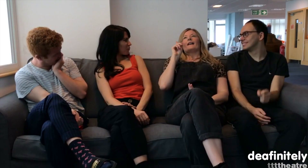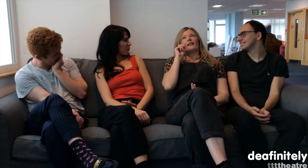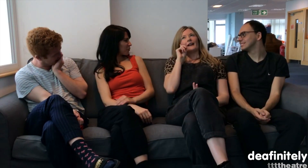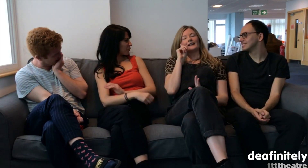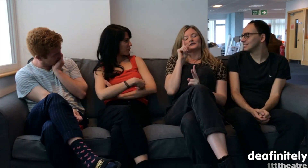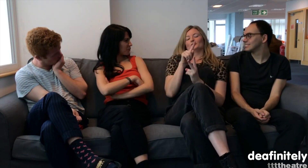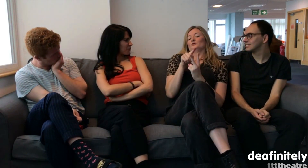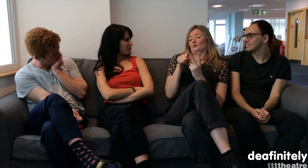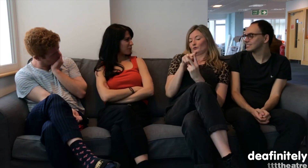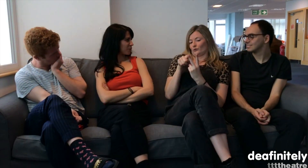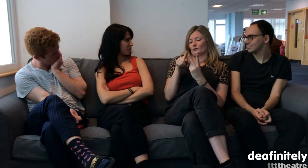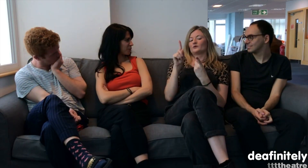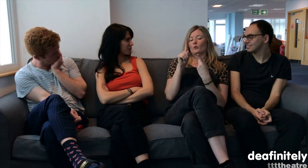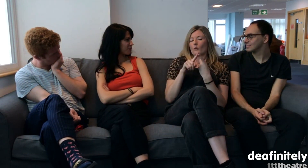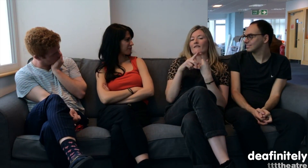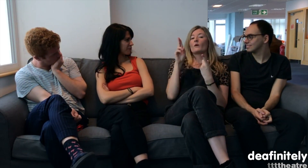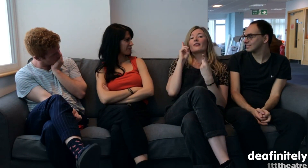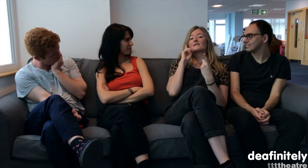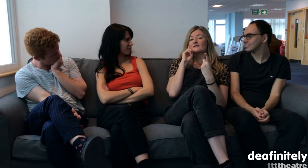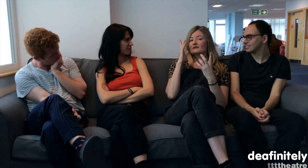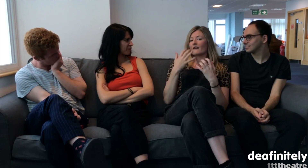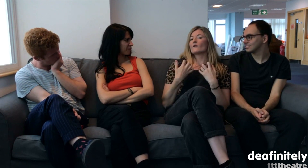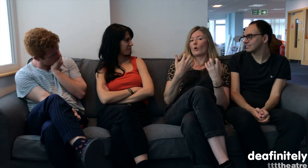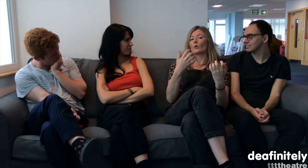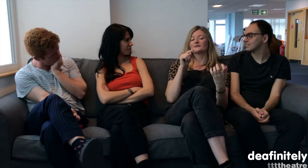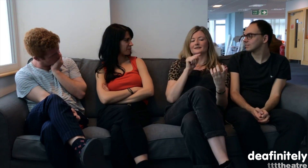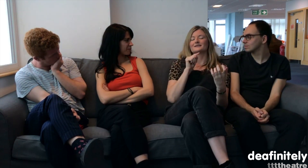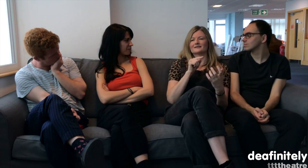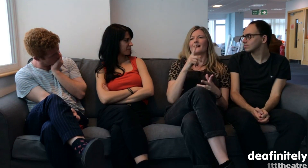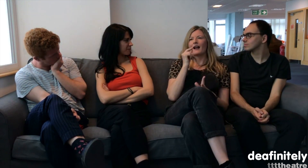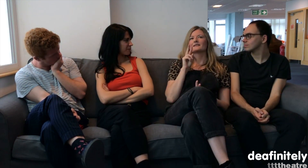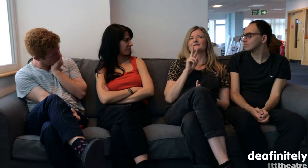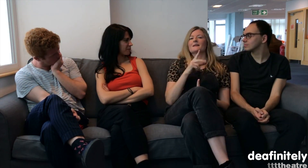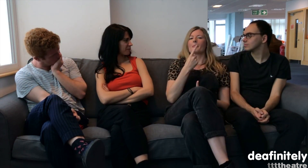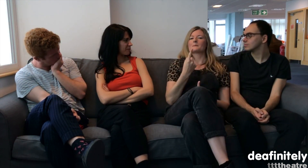okay so there are two reasons one is definitely for the Deaf audience so that